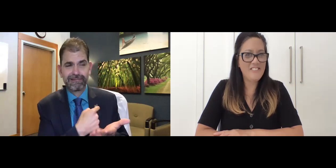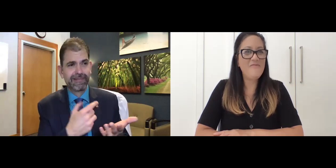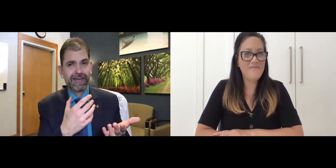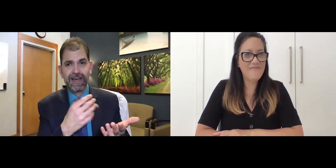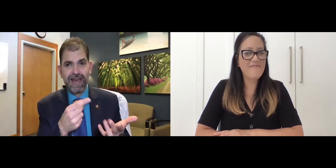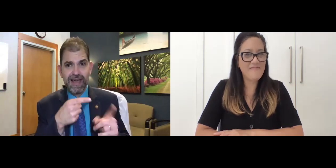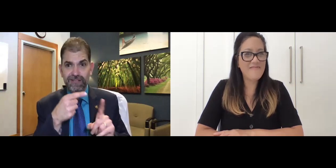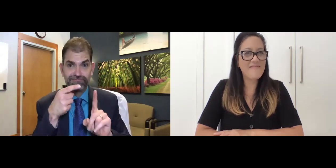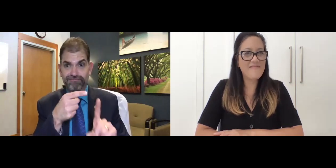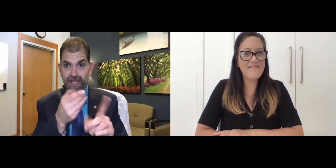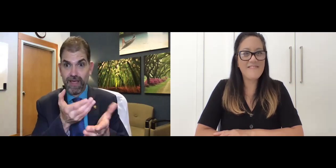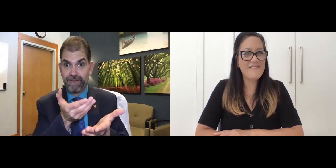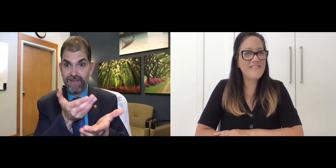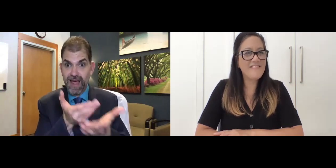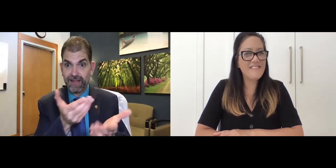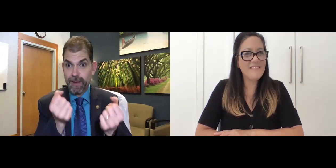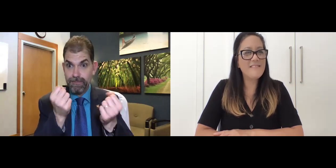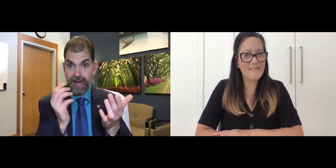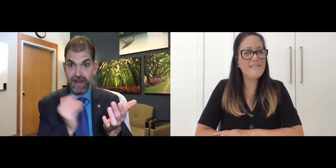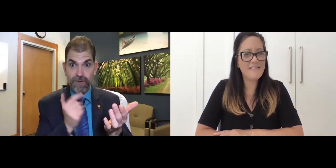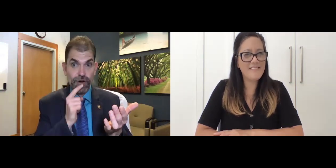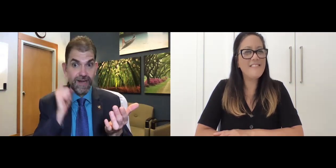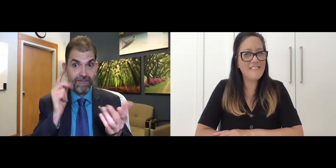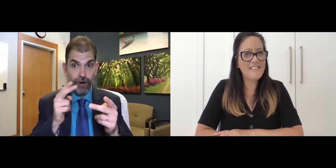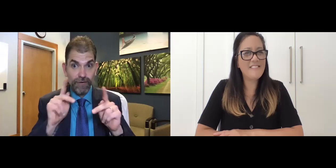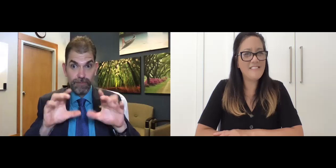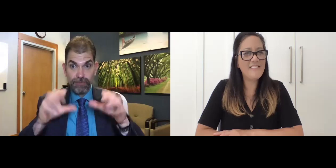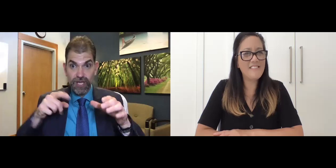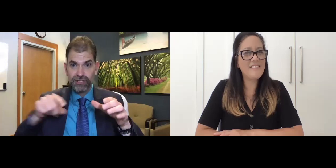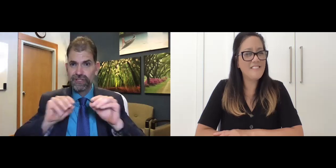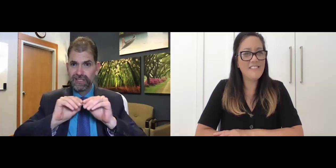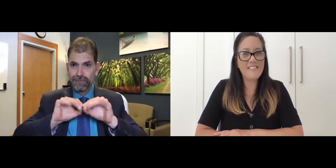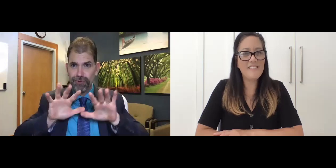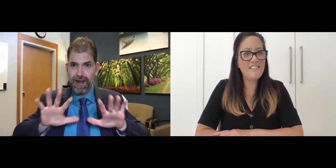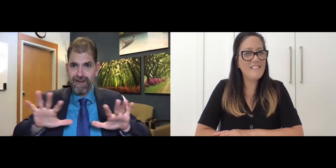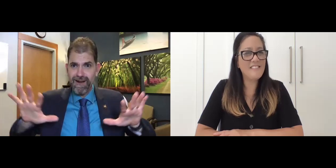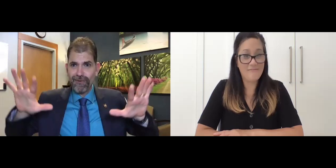It helps us there's plenty of evidence